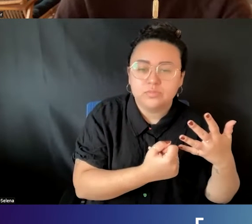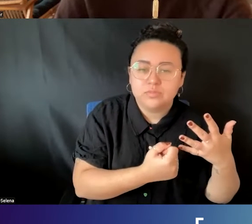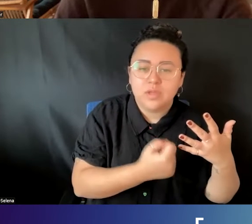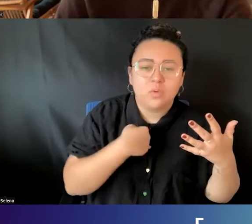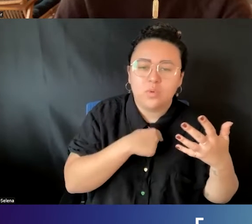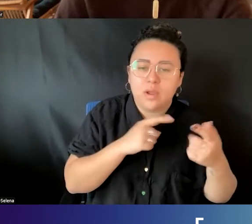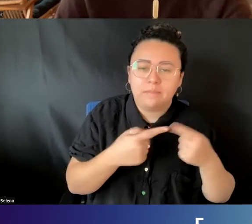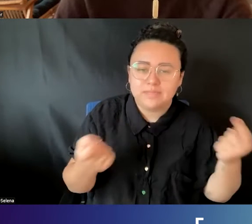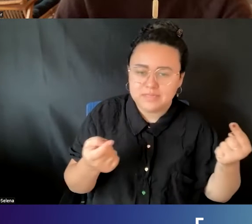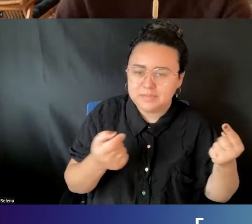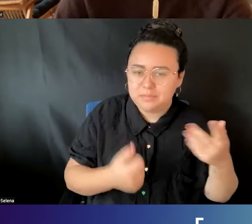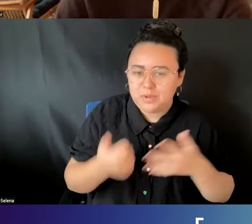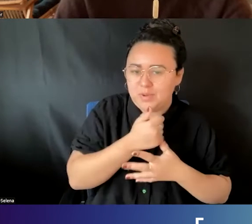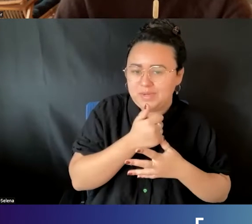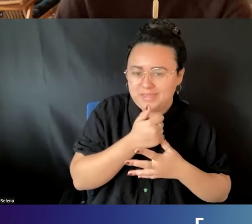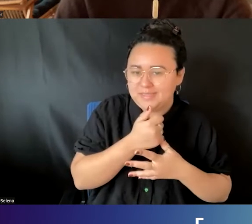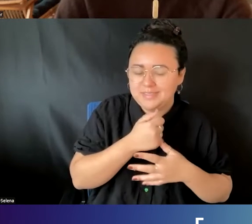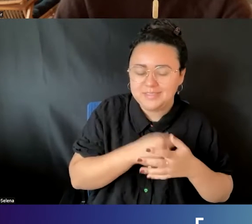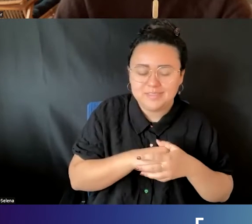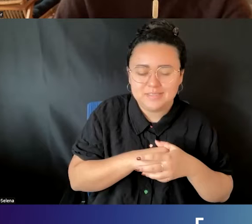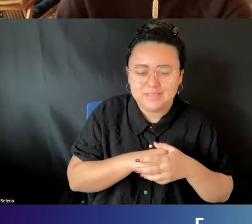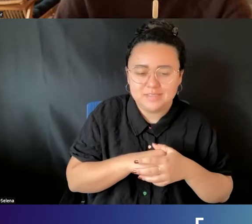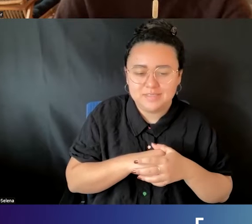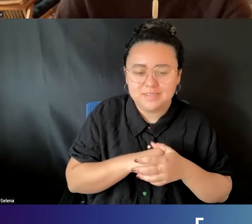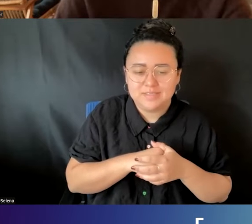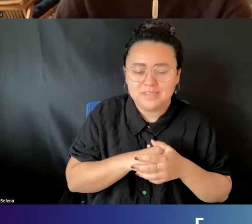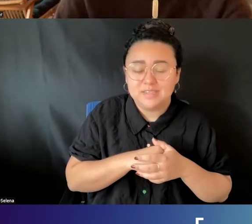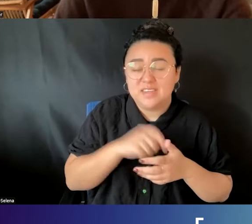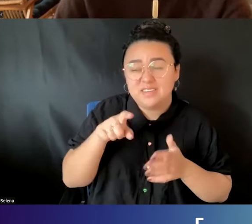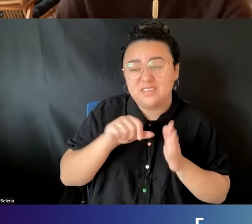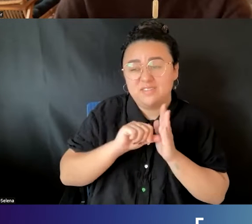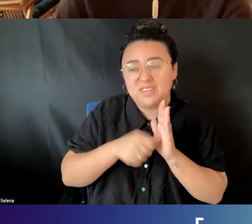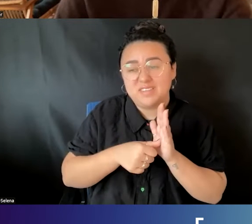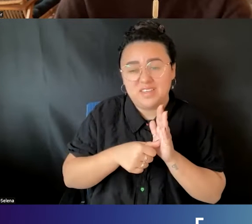yeah, I, I really, I don't know, I can't stress enough that I think we're making decisions